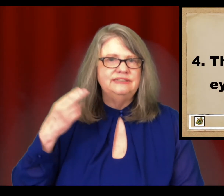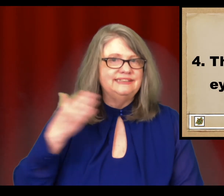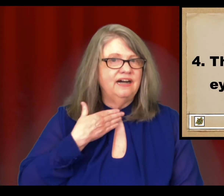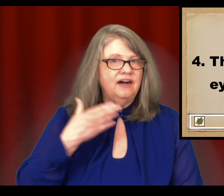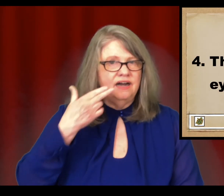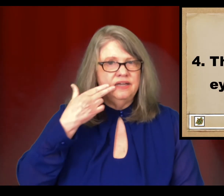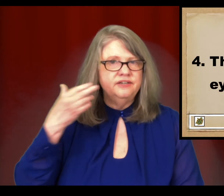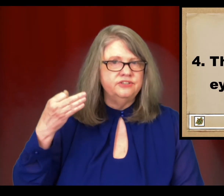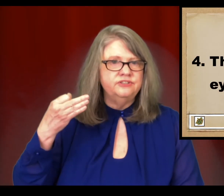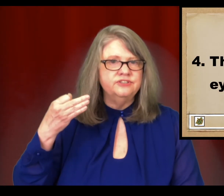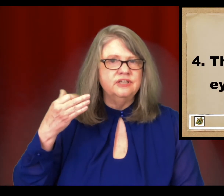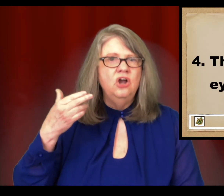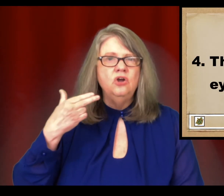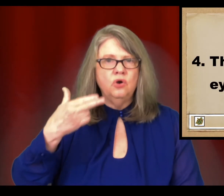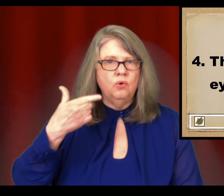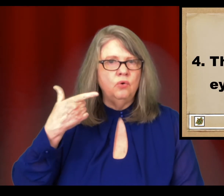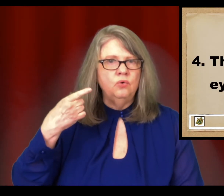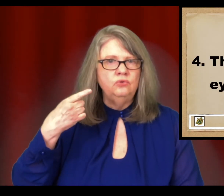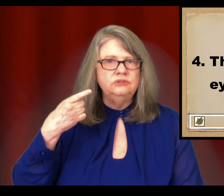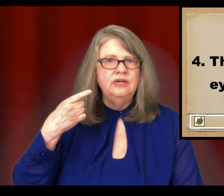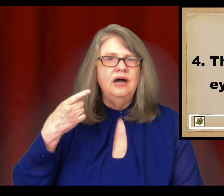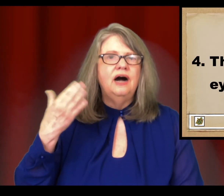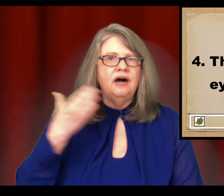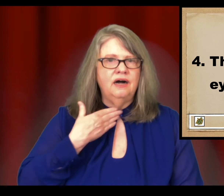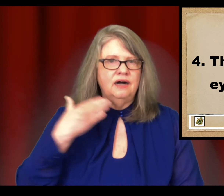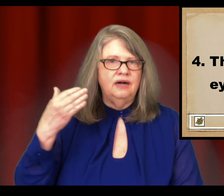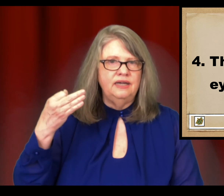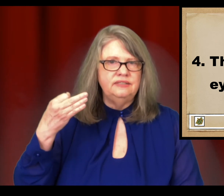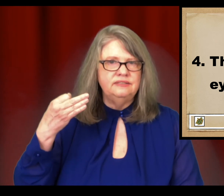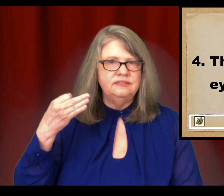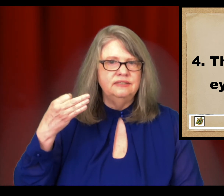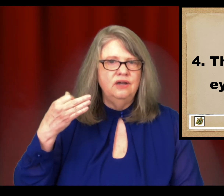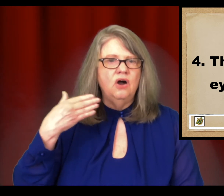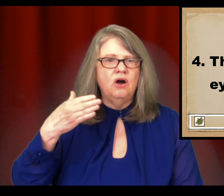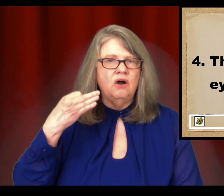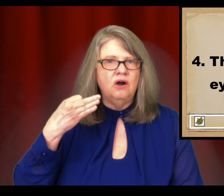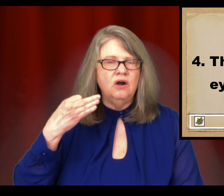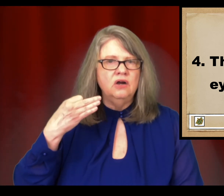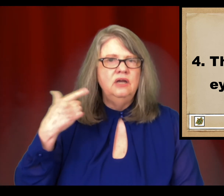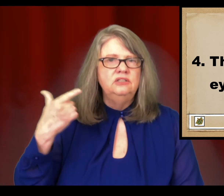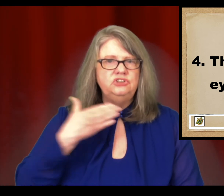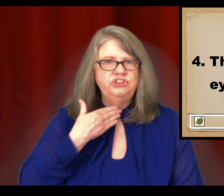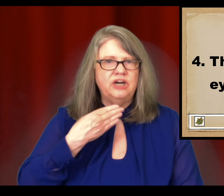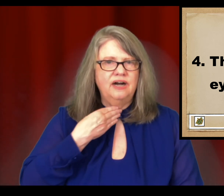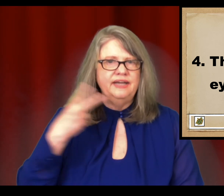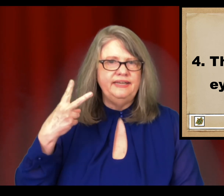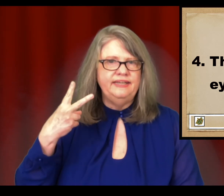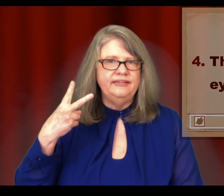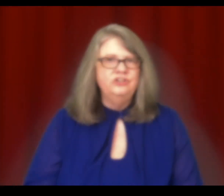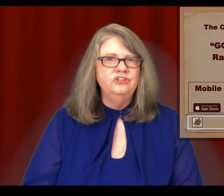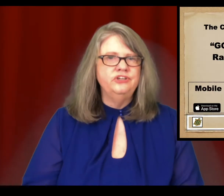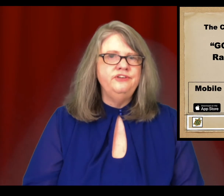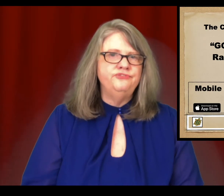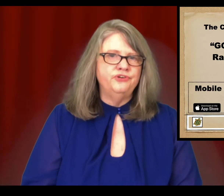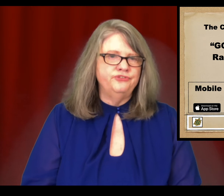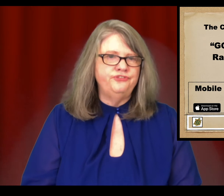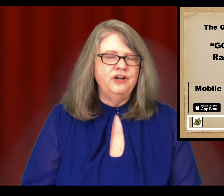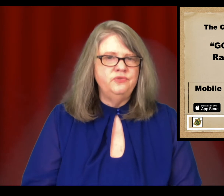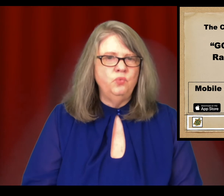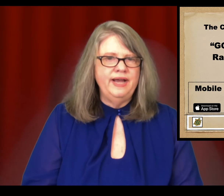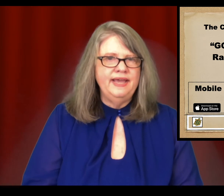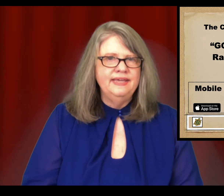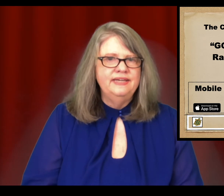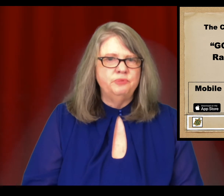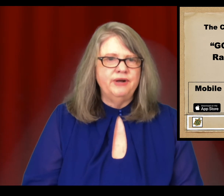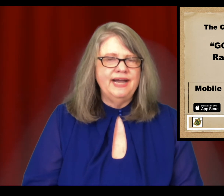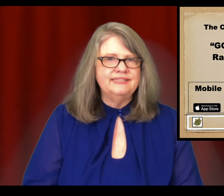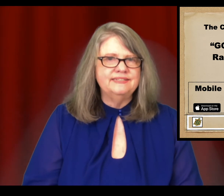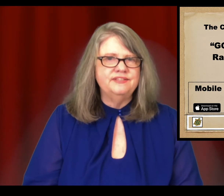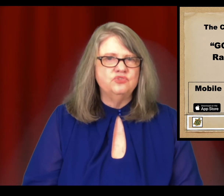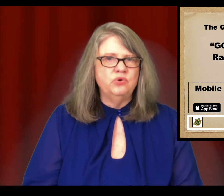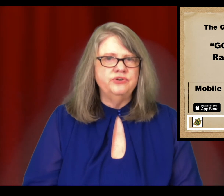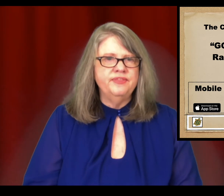Tiger's gold eyes are shining. Looking for a fun way to practice this Word Of The Day?